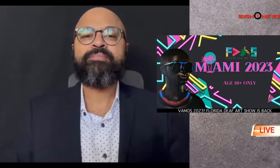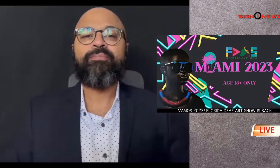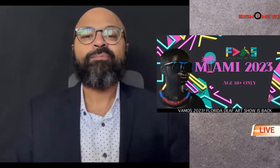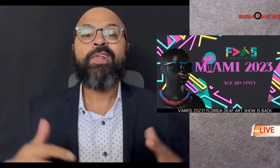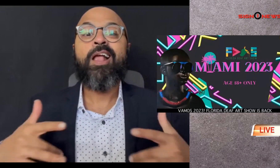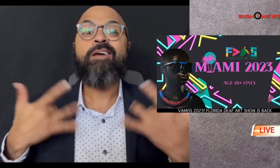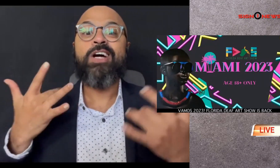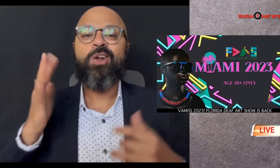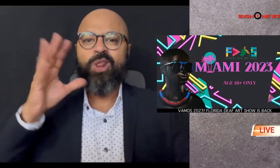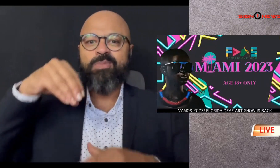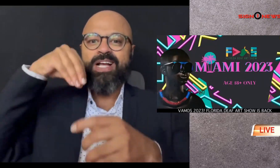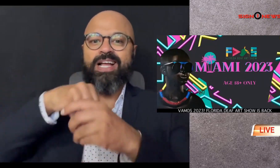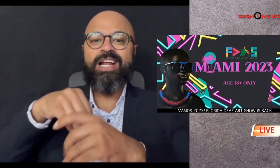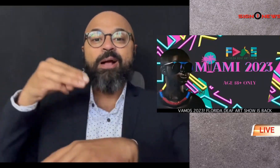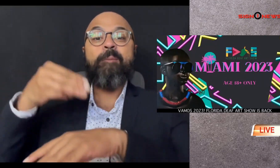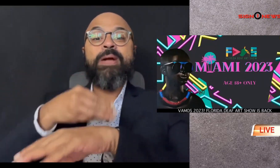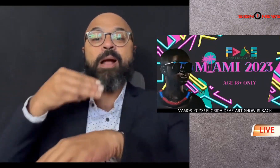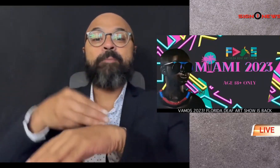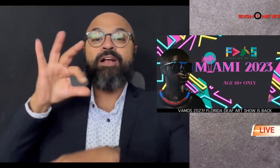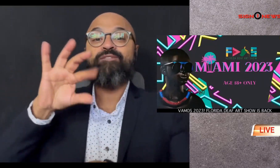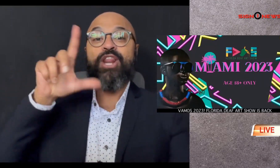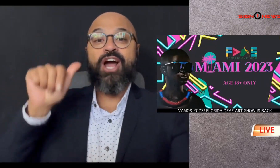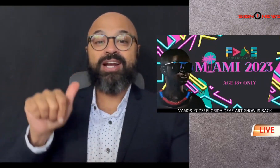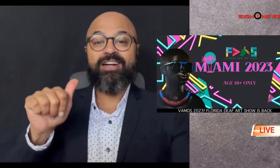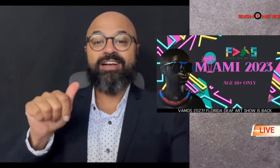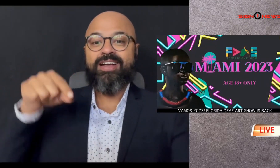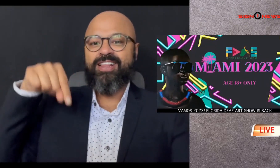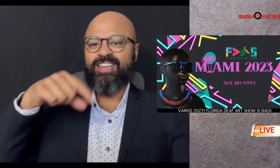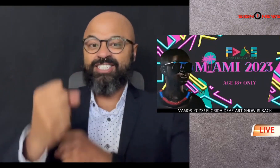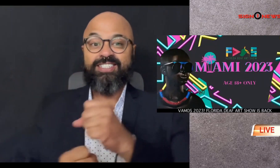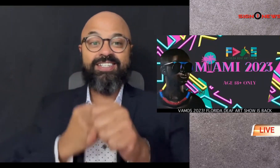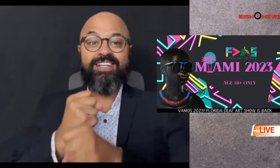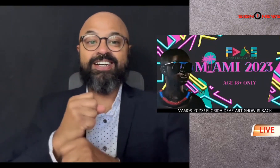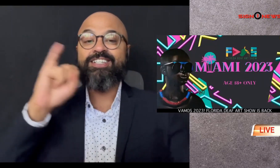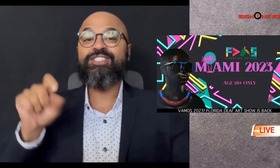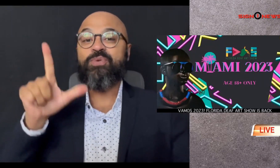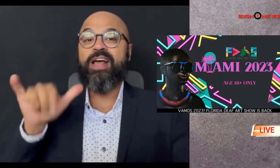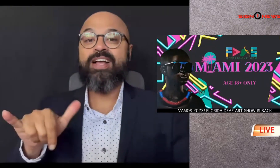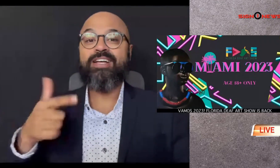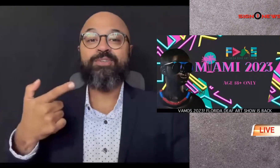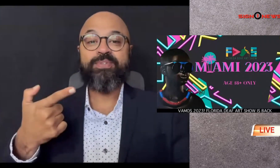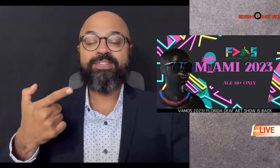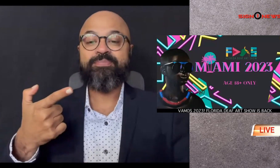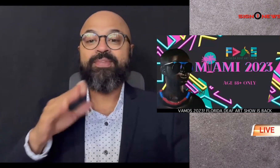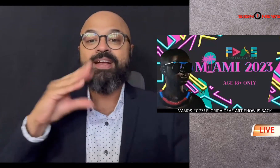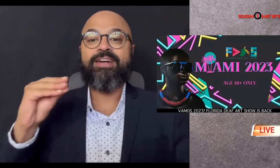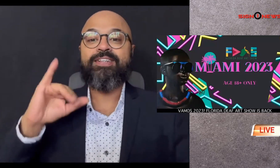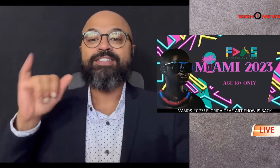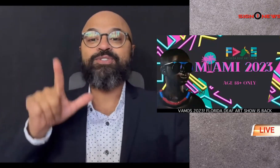The event will be held in Miami Florida this year July 21st and July 22nd.